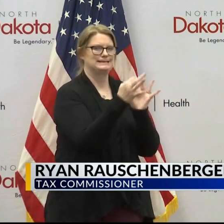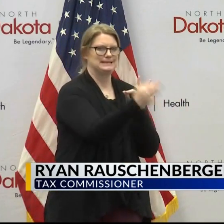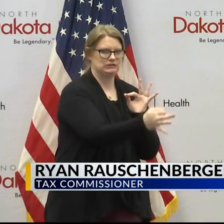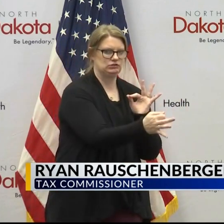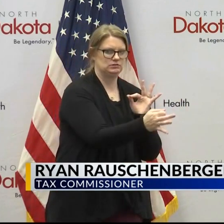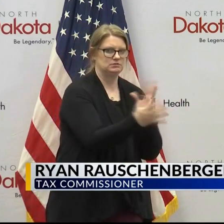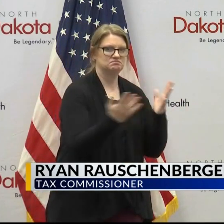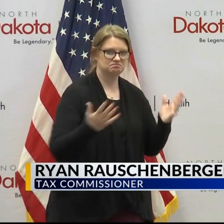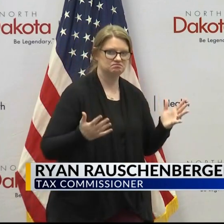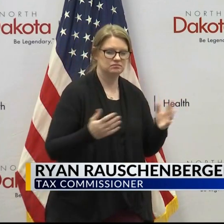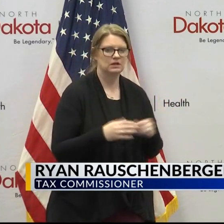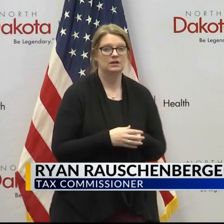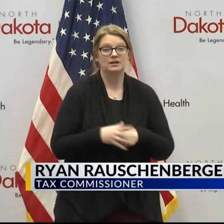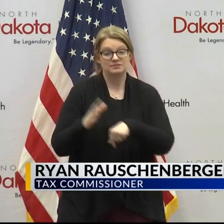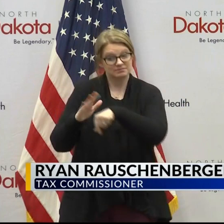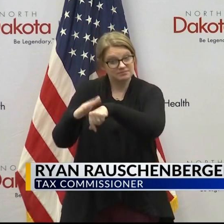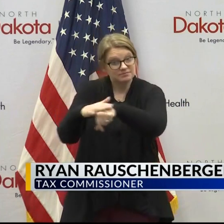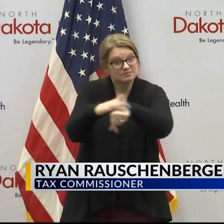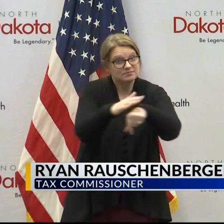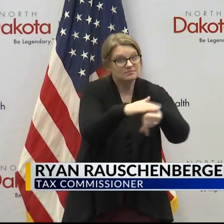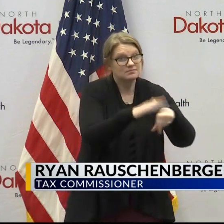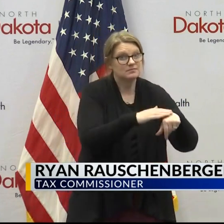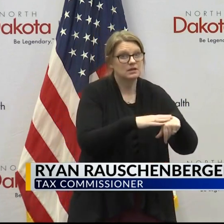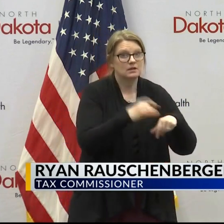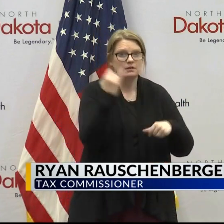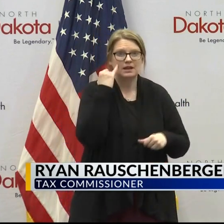NUMEROUS OTHER TAX BREAKS TO INCLUDE BUT NOT LIMITED TO SALES TAX, LODGING TAXES,